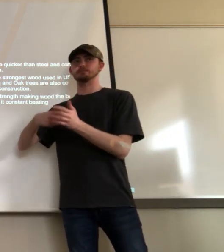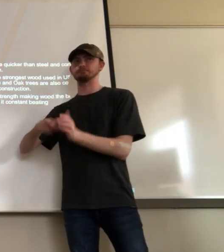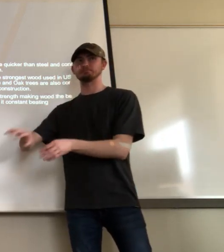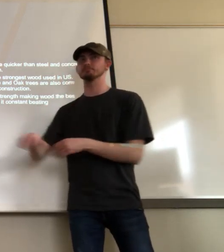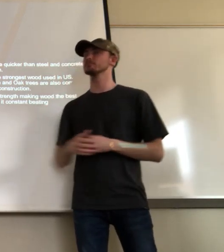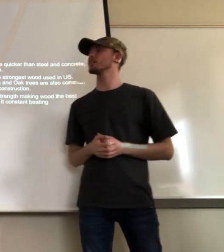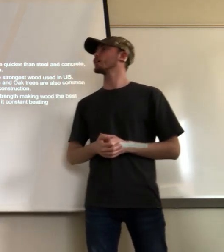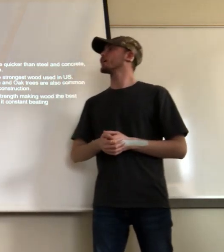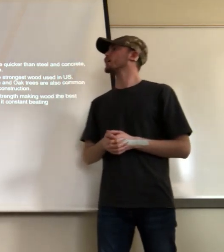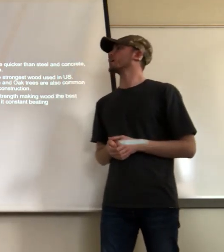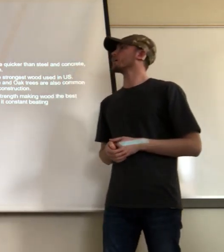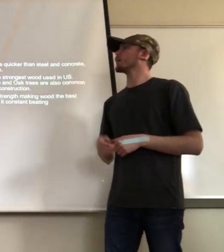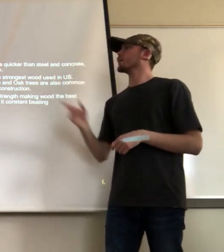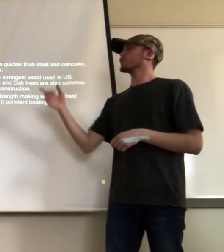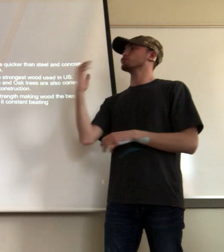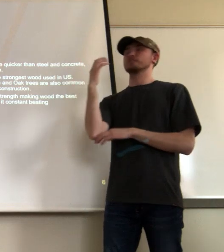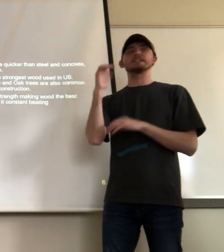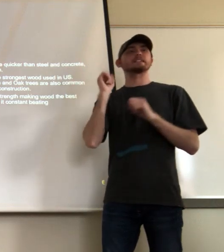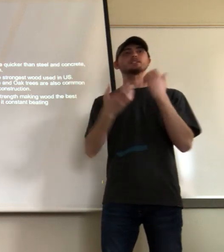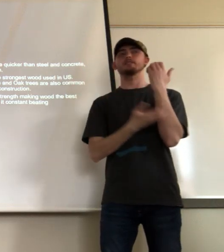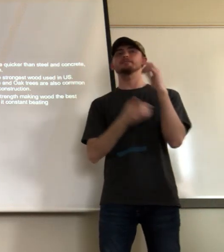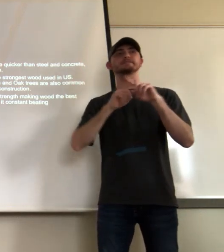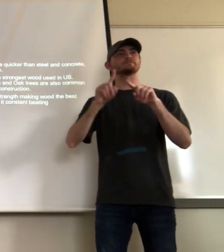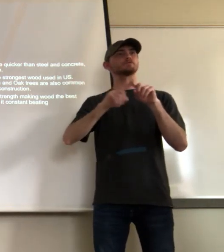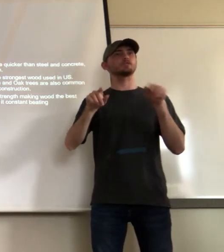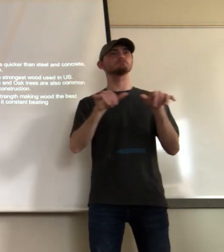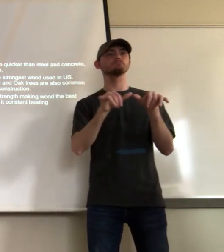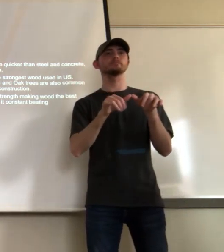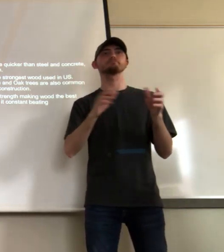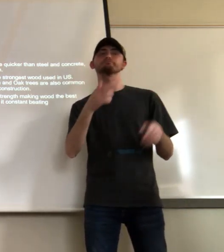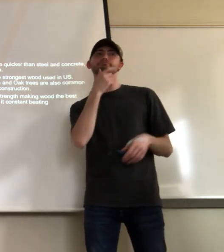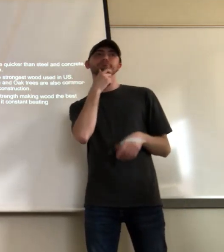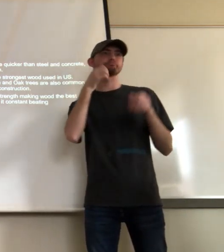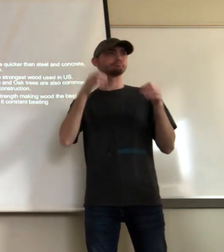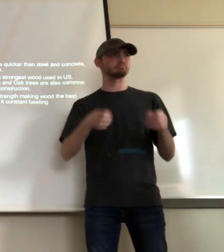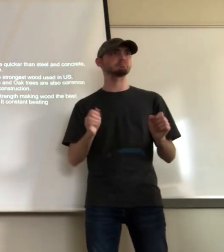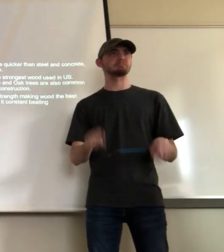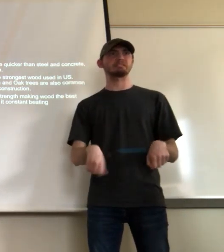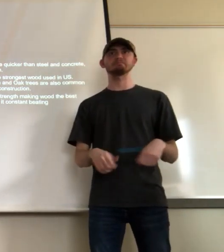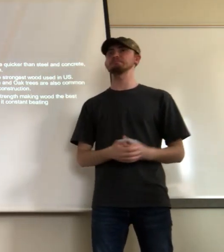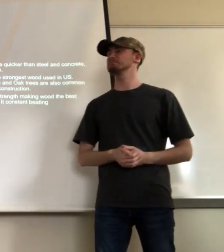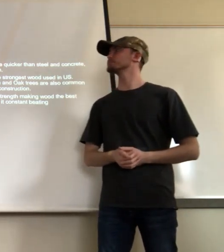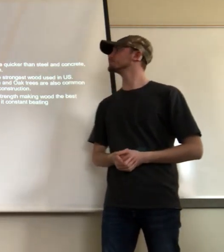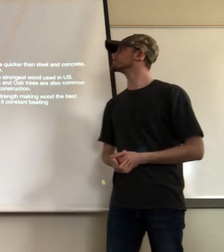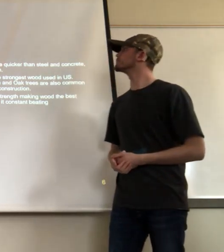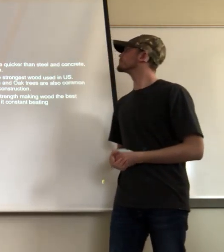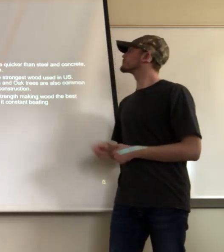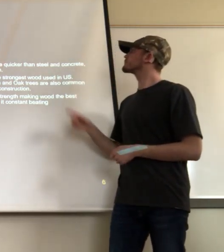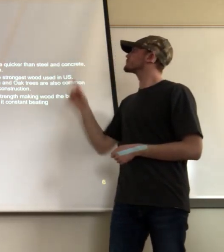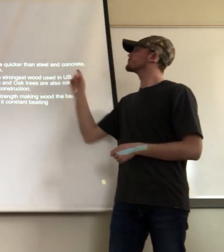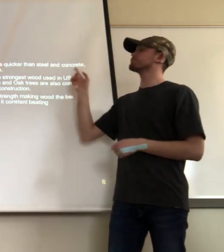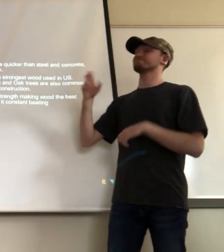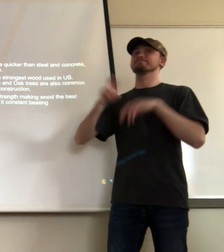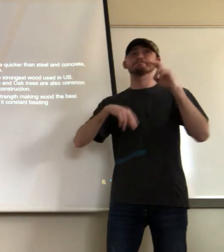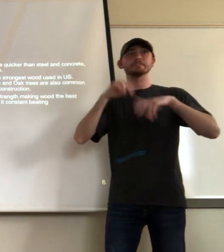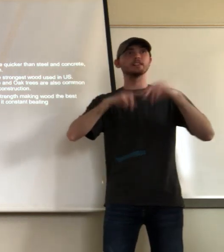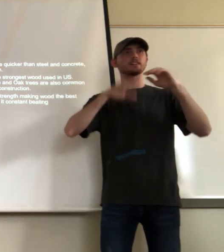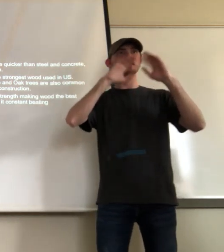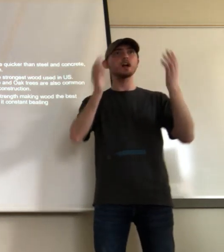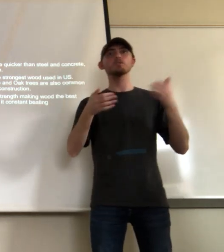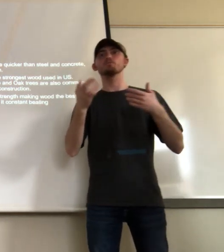Wood is from the trees that used for structures. There are many different types of wood from different trees, therefore, some trees have stronger wood than others.